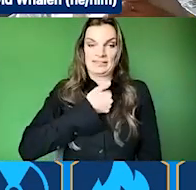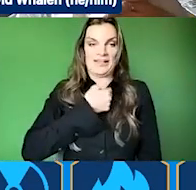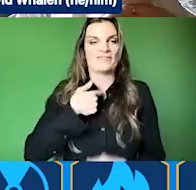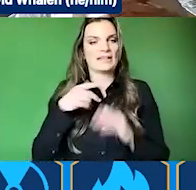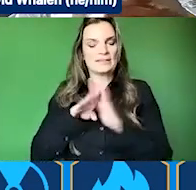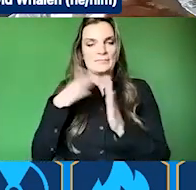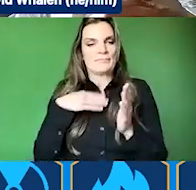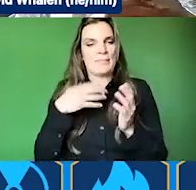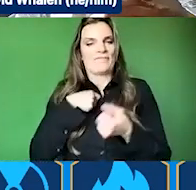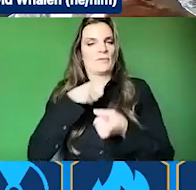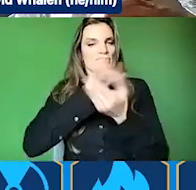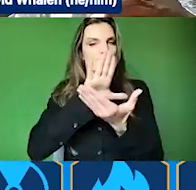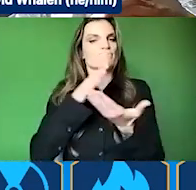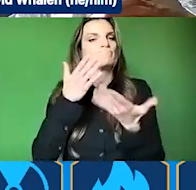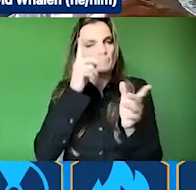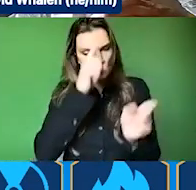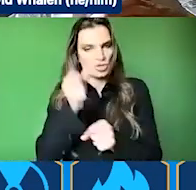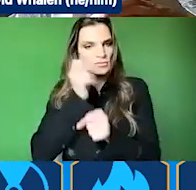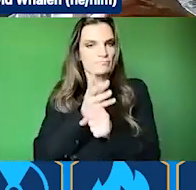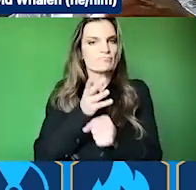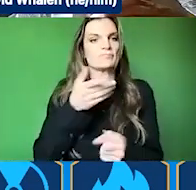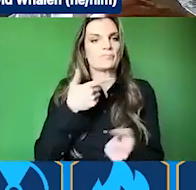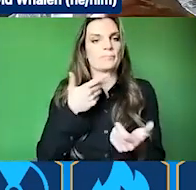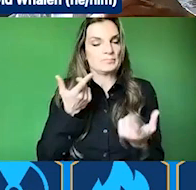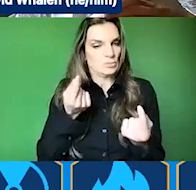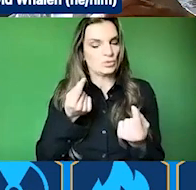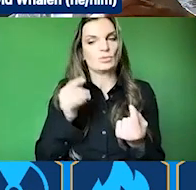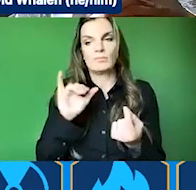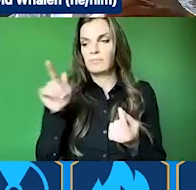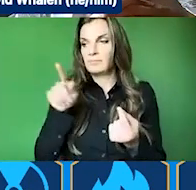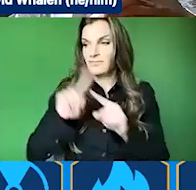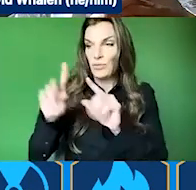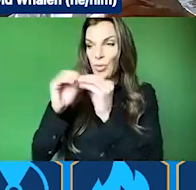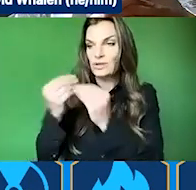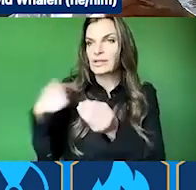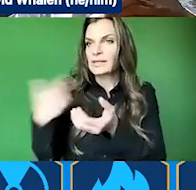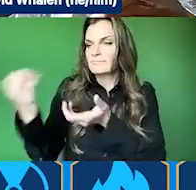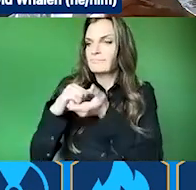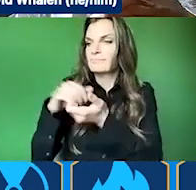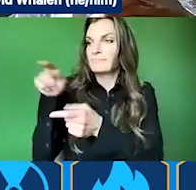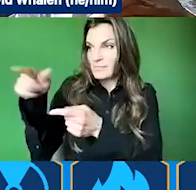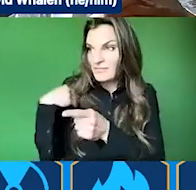of organizations run by disabled people that tried to provide recommendations. And this is